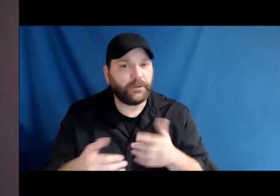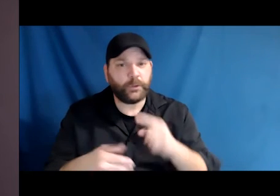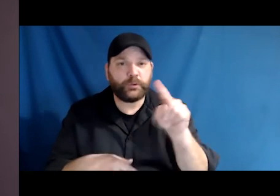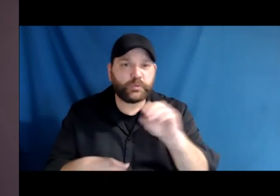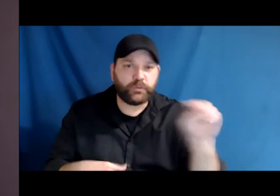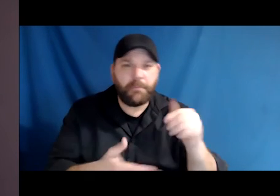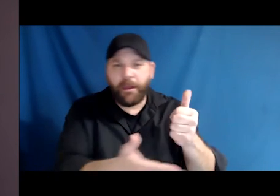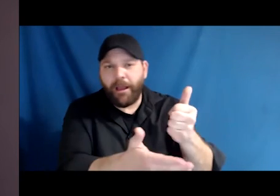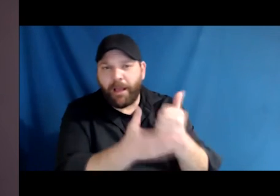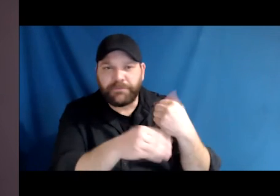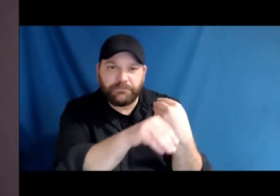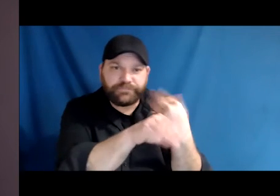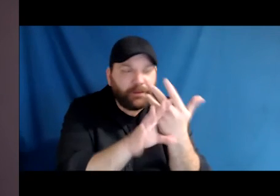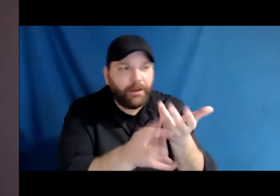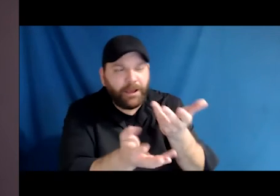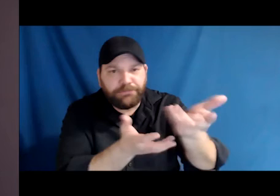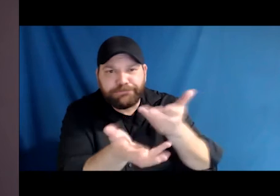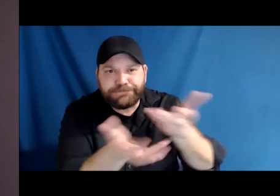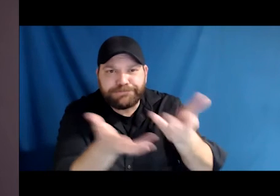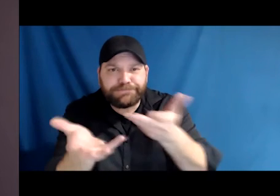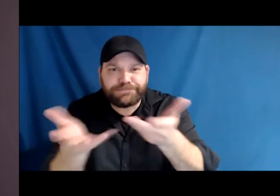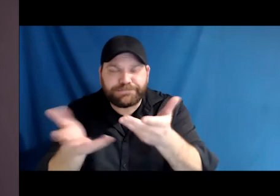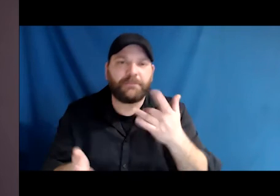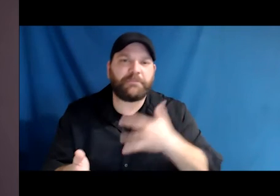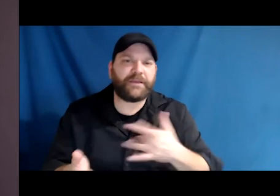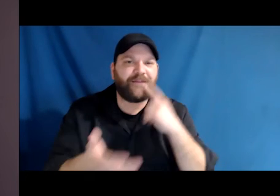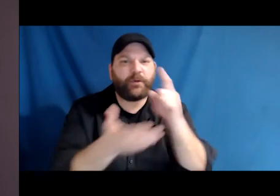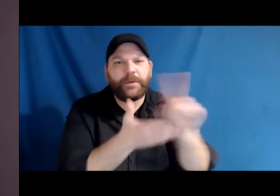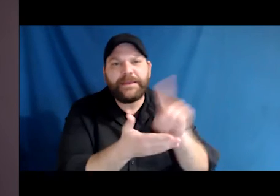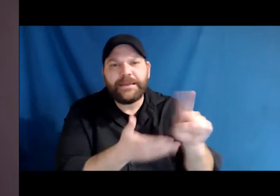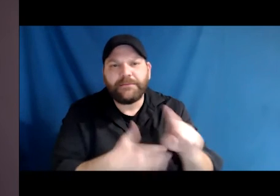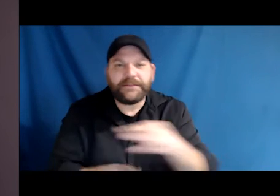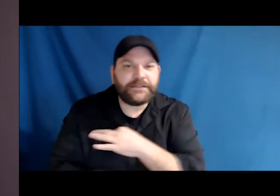by virtue of our weekly staff meetings and one-on-ones I had with some of my team members,